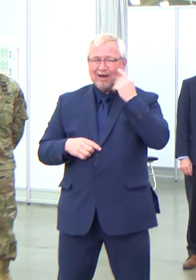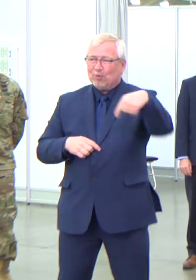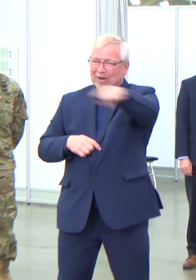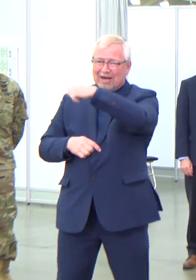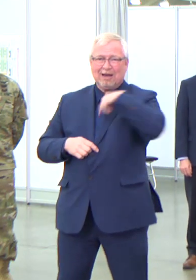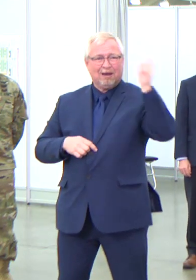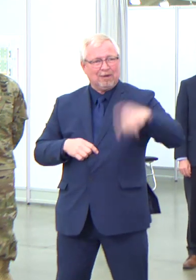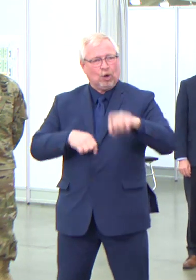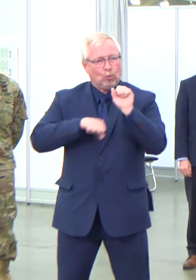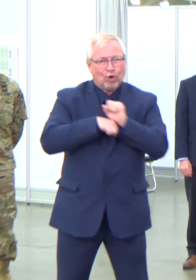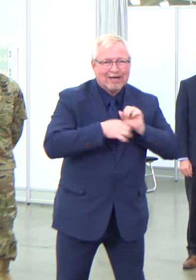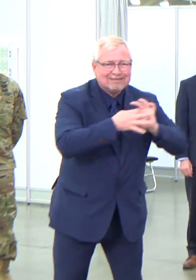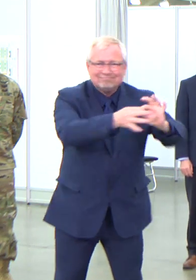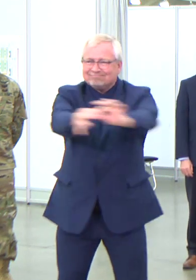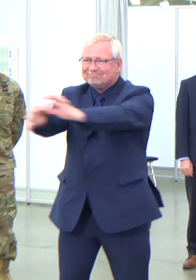bringing Marylanders closer together with